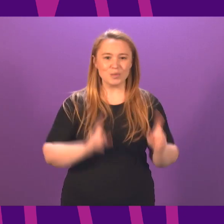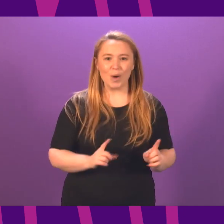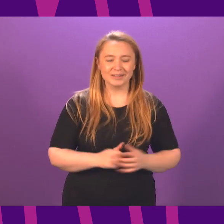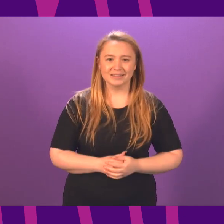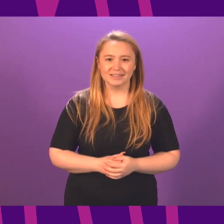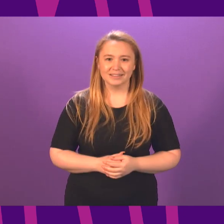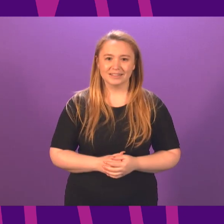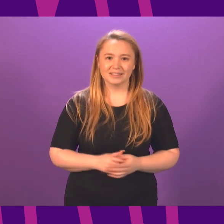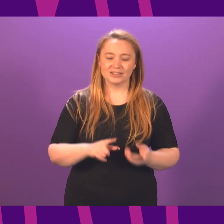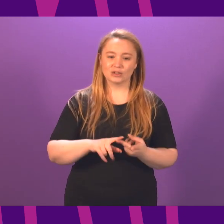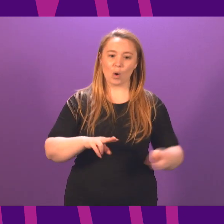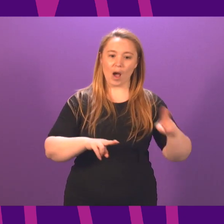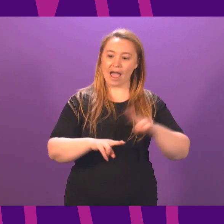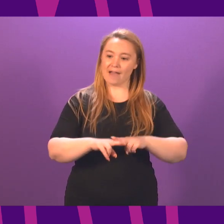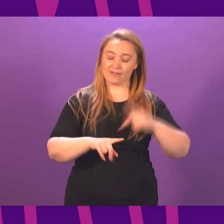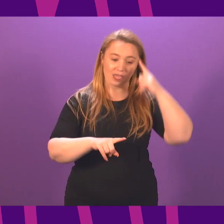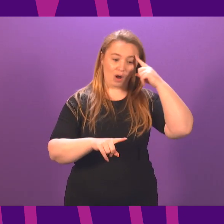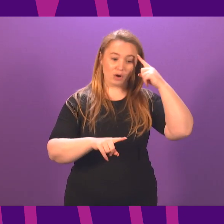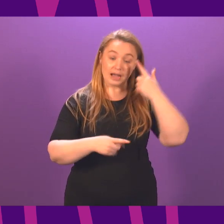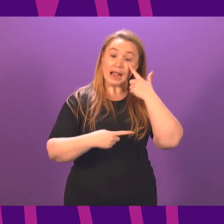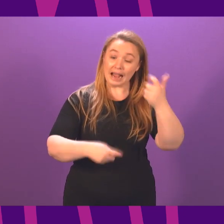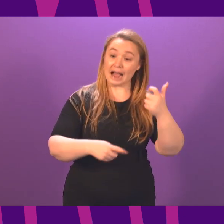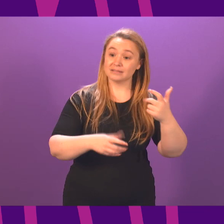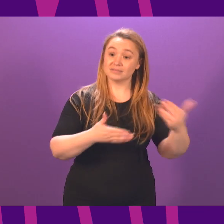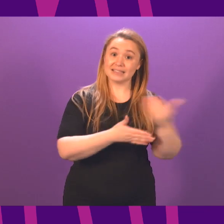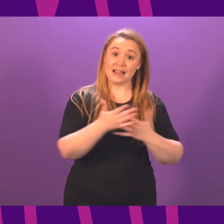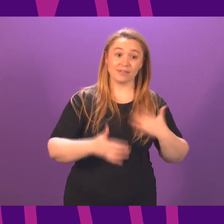thought that they could help us beat this virus and save lives, why on earth would I oppose them?